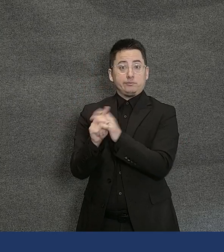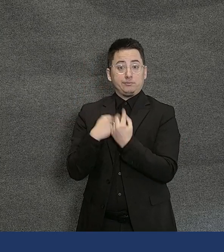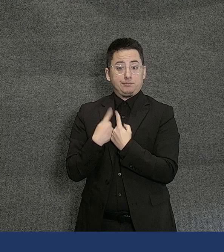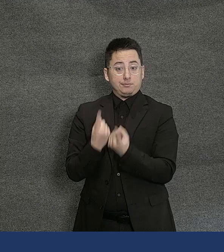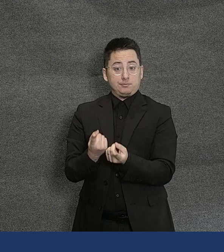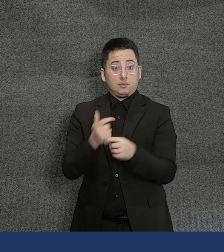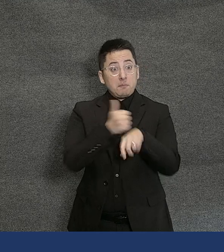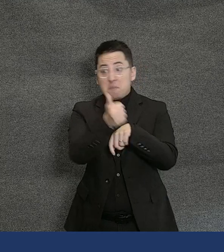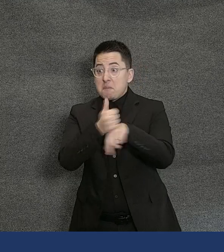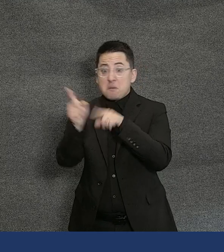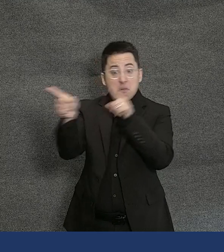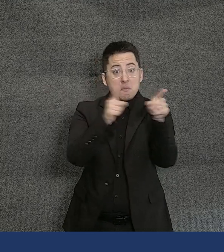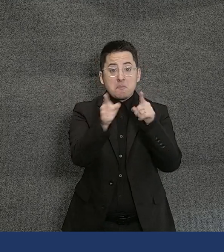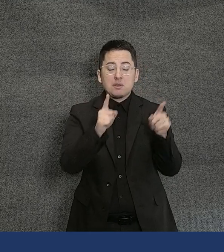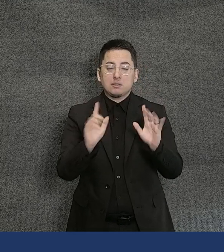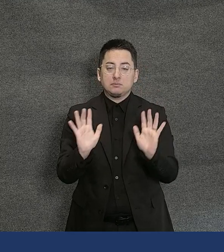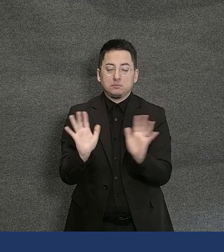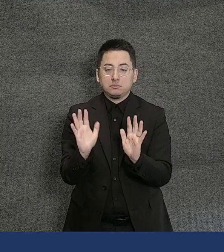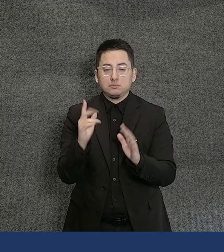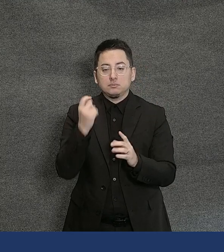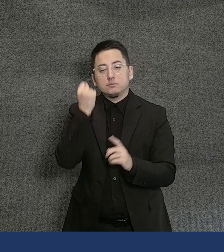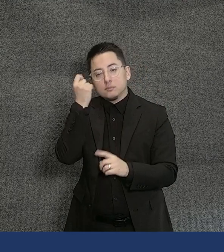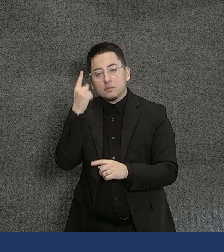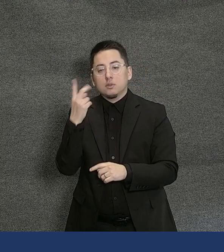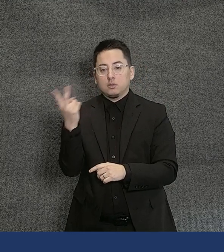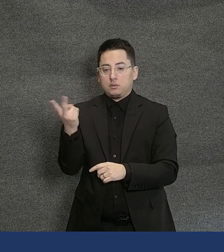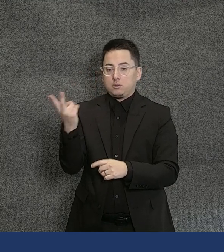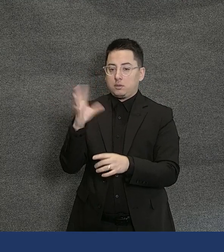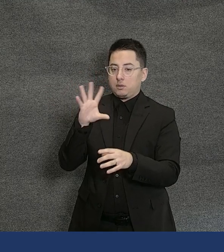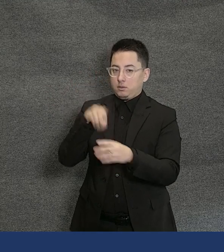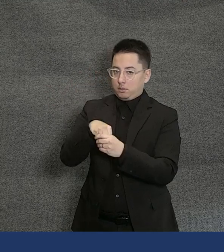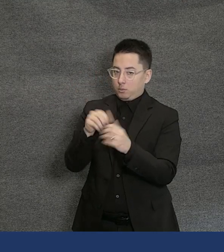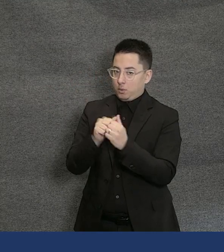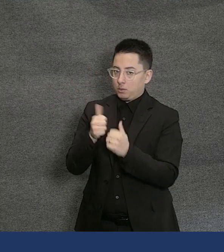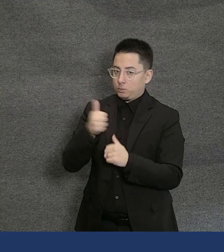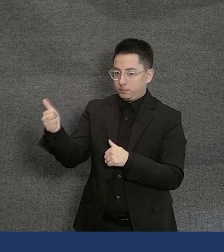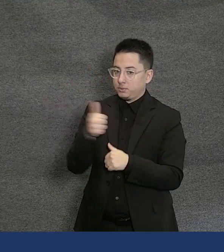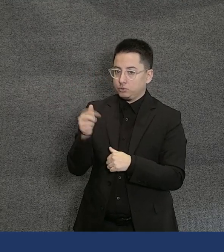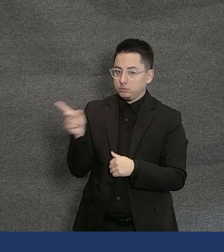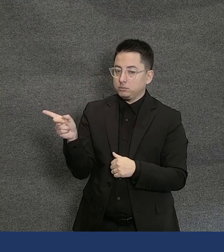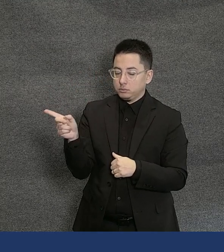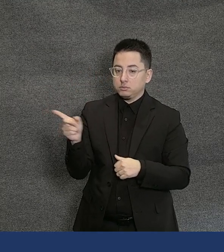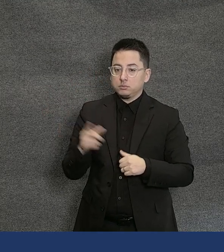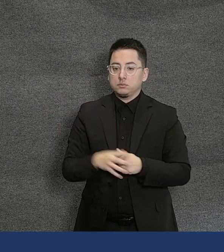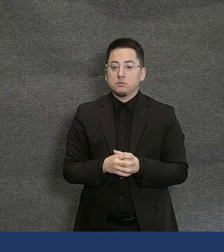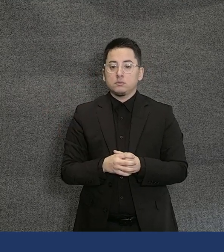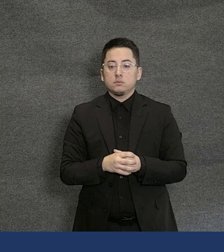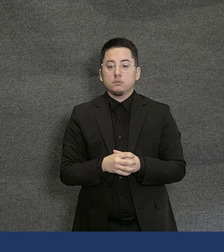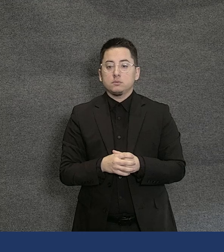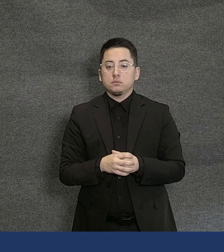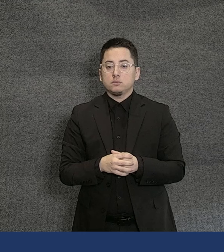You're both transportation leaders. You're both leaders when it comes to making sure that bills that support folks with disabilities